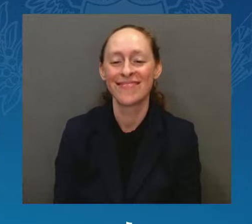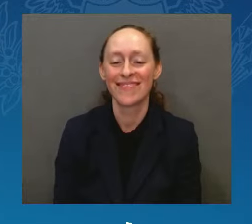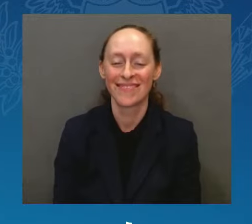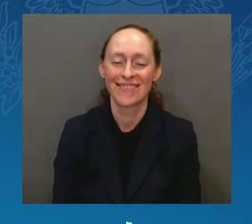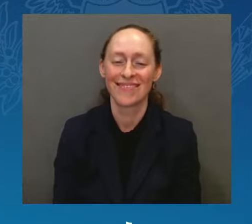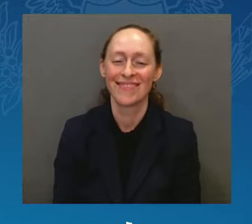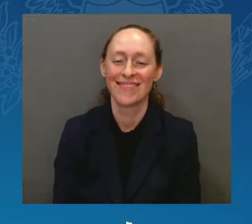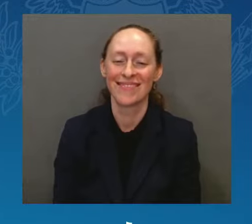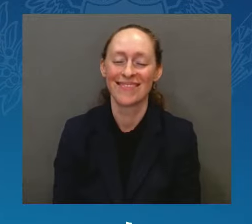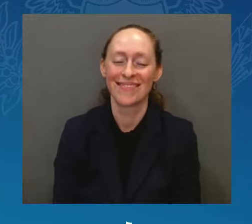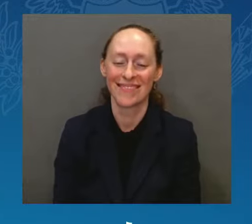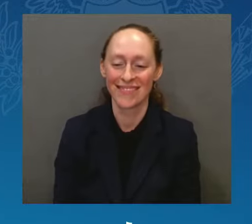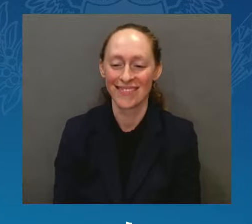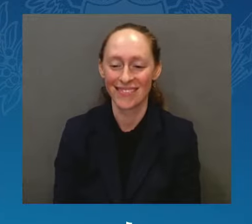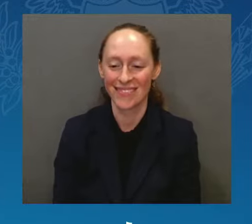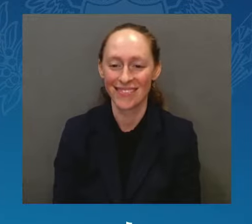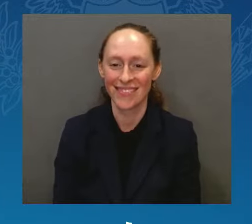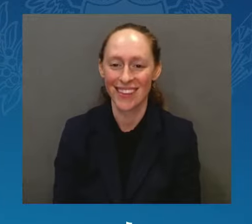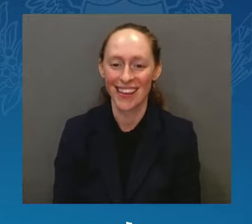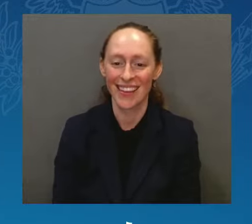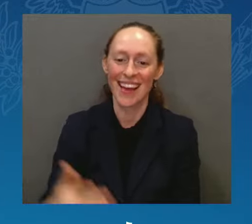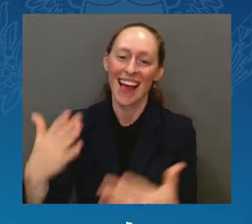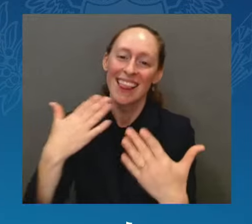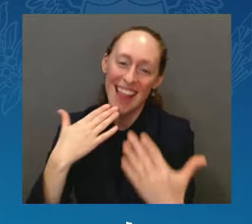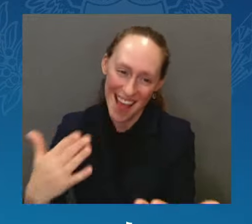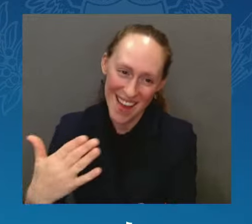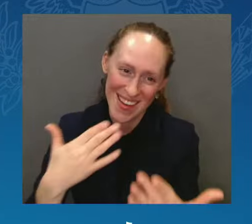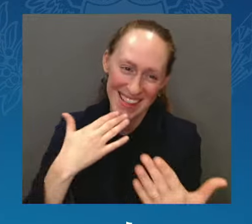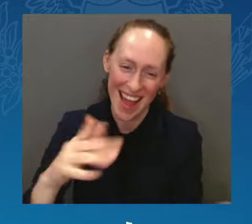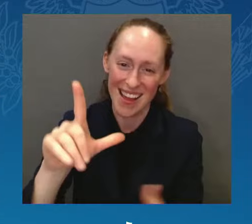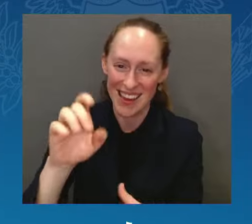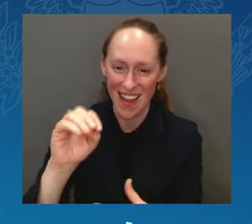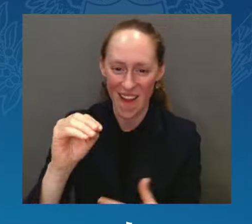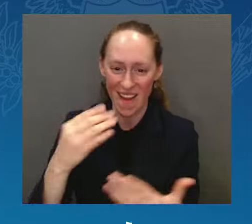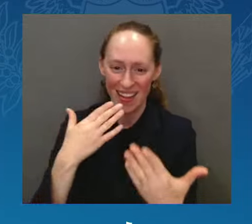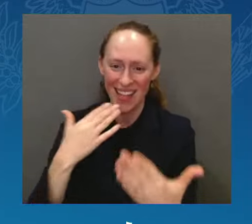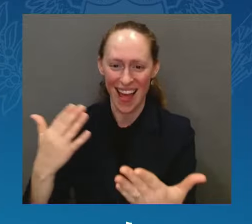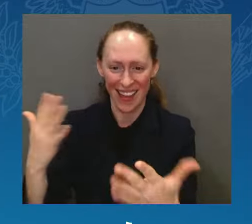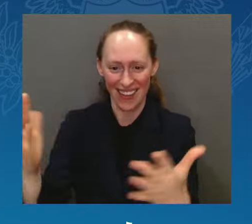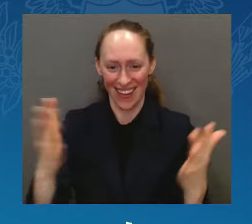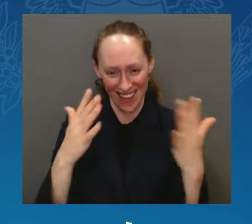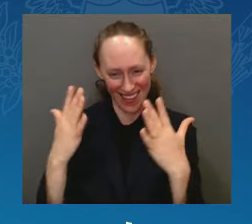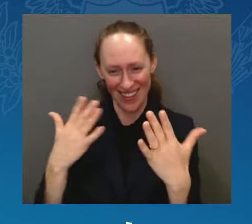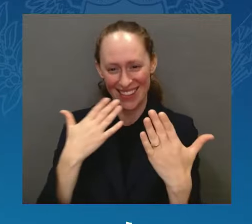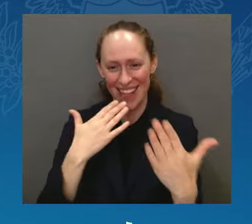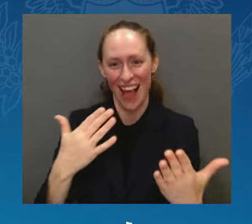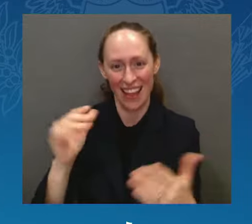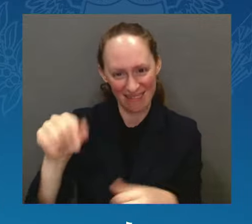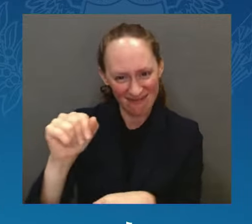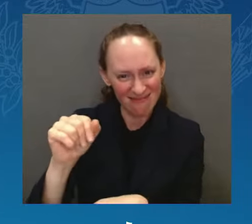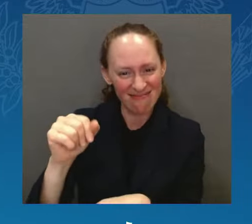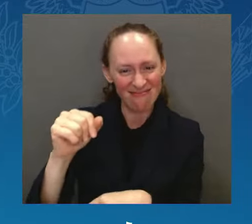The Vice President: Thank you, Leo. Hanford -- I used to go to -- we ha- -- used to have our church retreats in Hanford. Mr. Gonzalez: I know that's right. The Vice President: So, we probably ran into